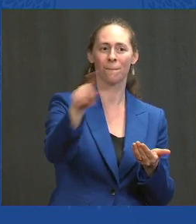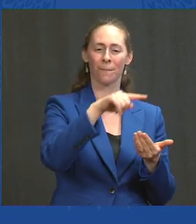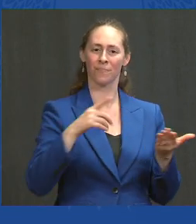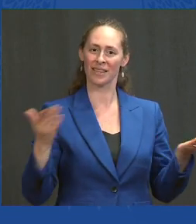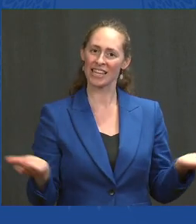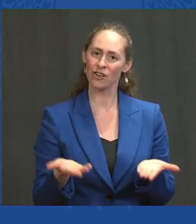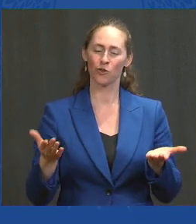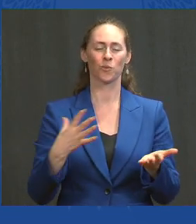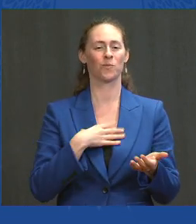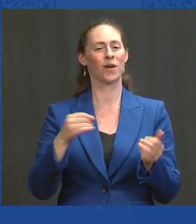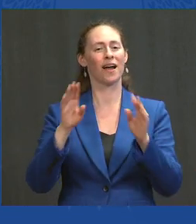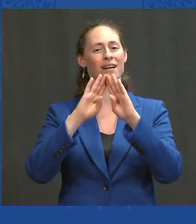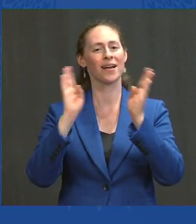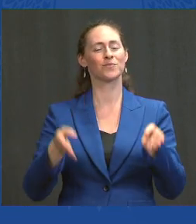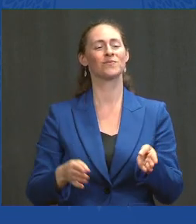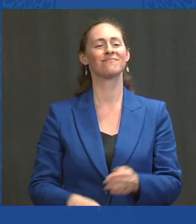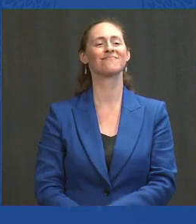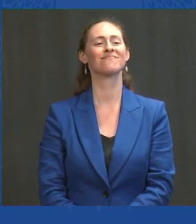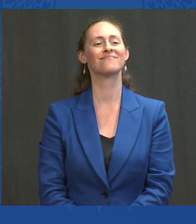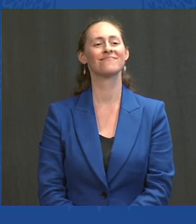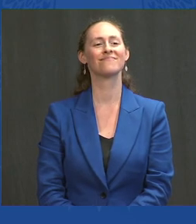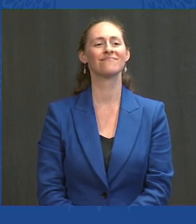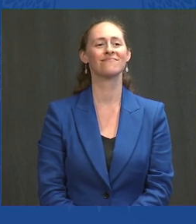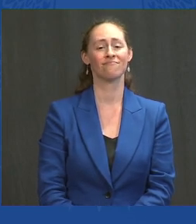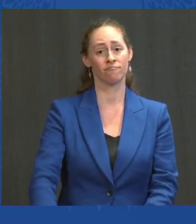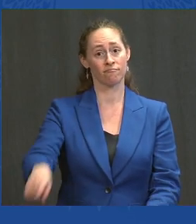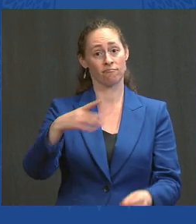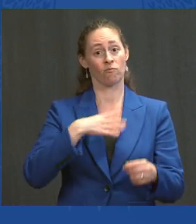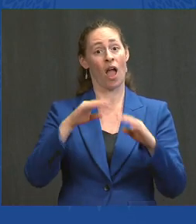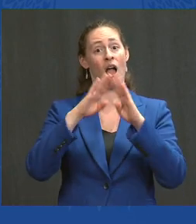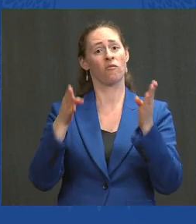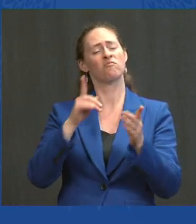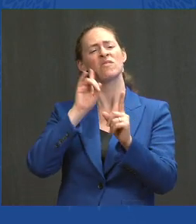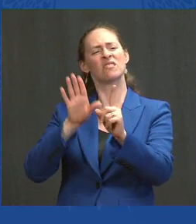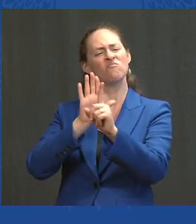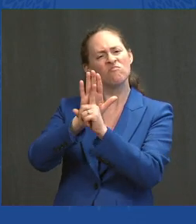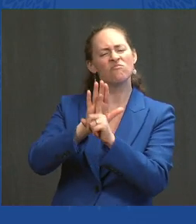the People's House -- I might add, designed by an Irishman --